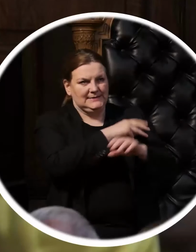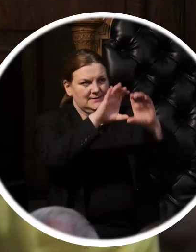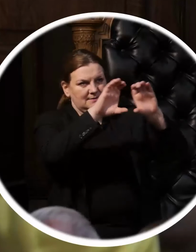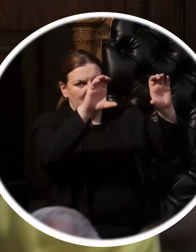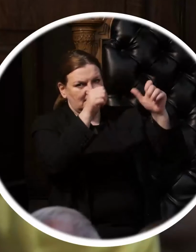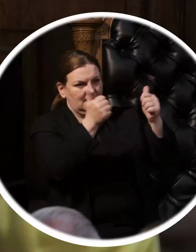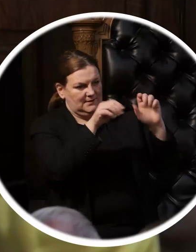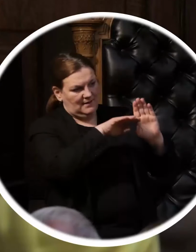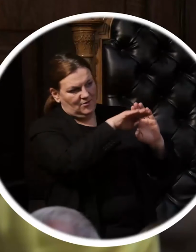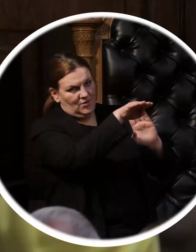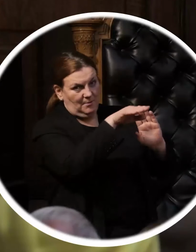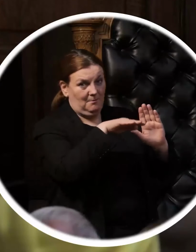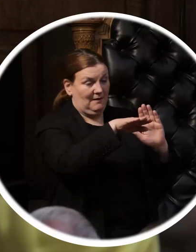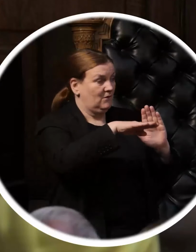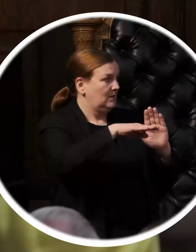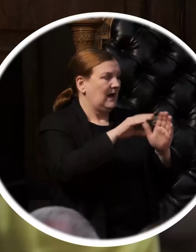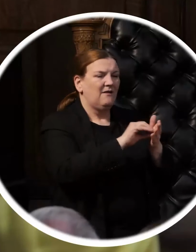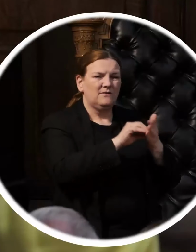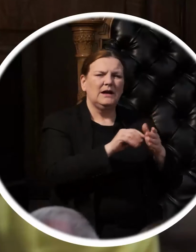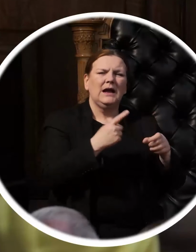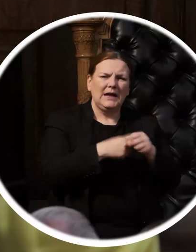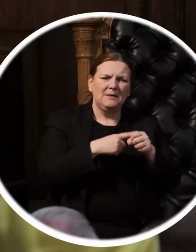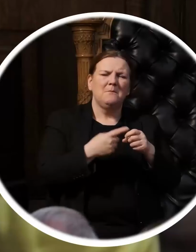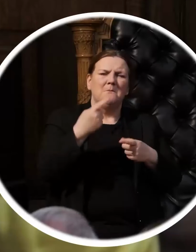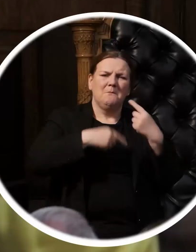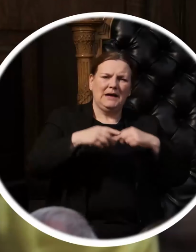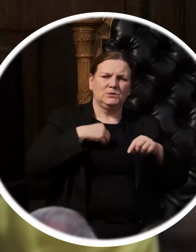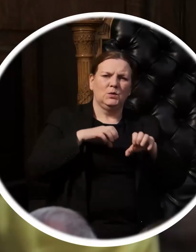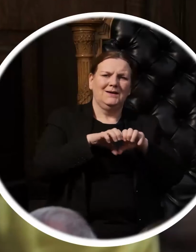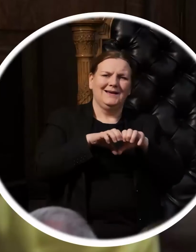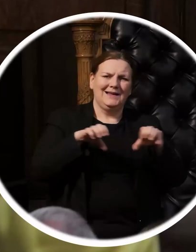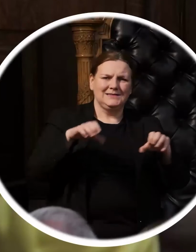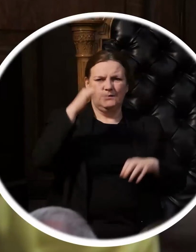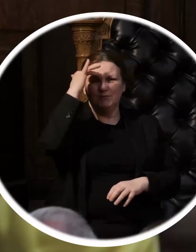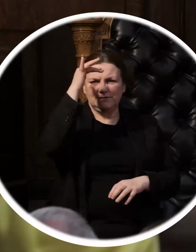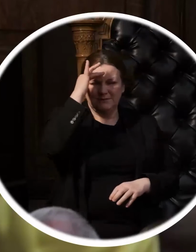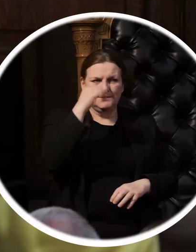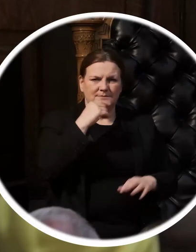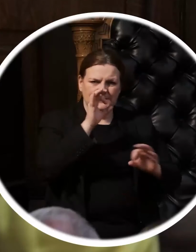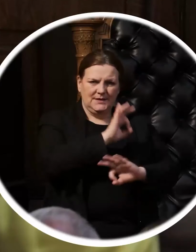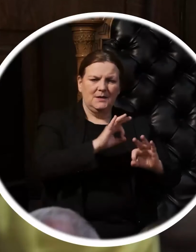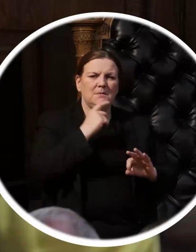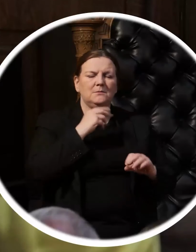principles, but we're kind of focusing in on the Romanesque style.